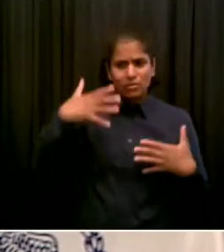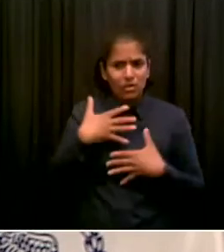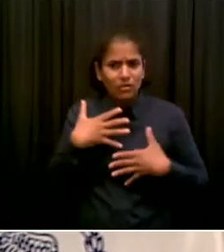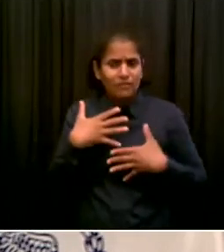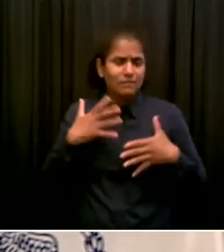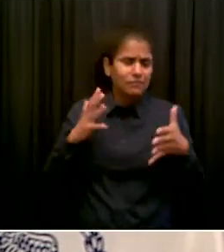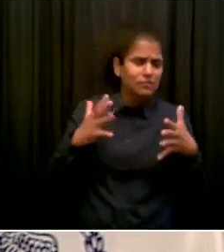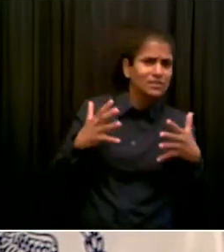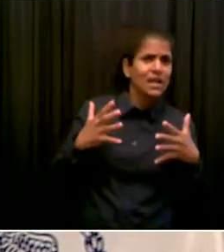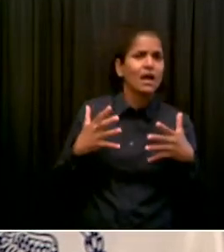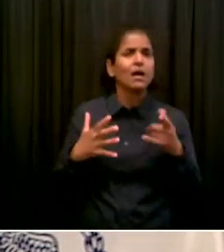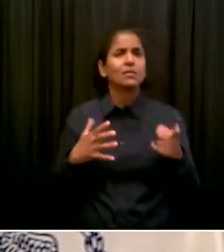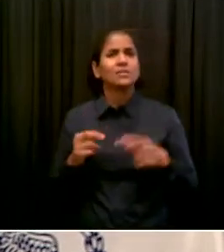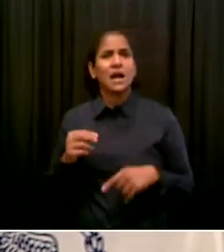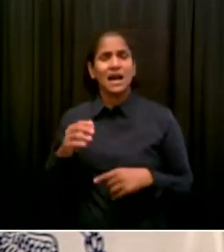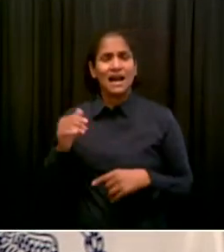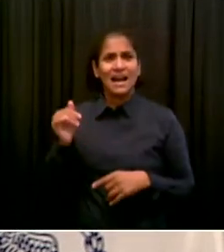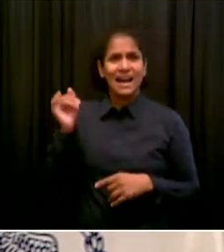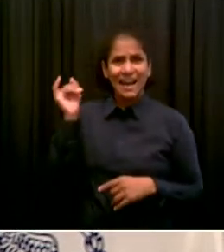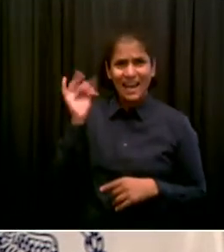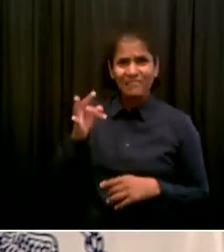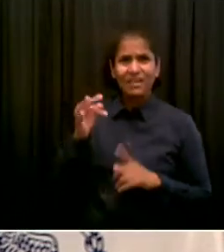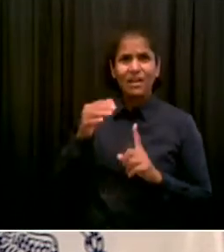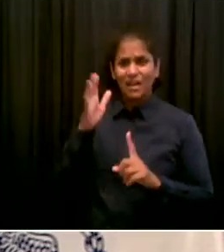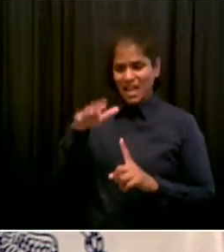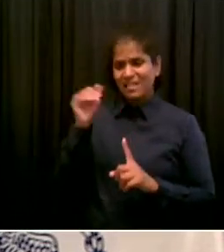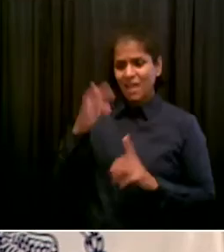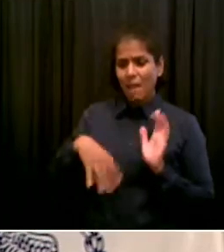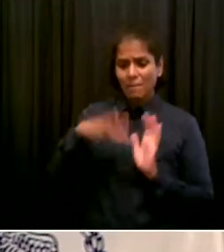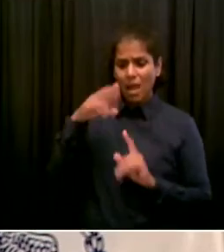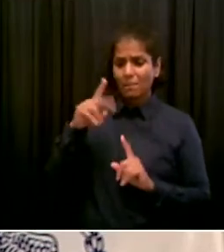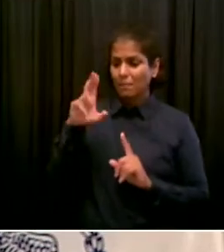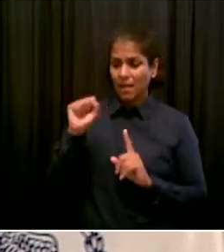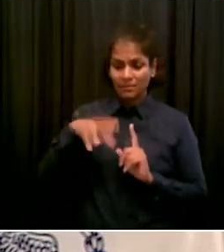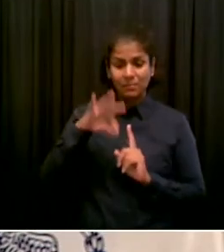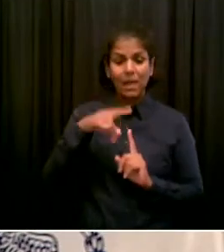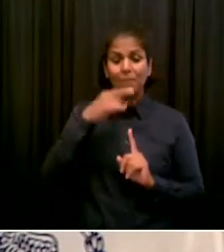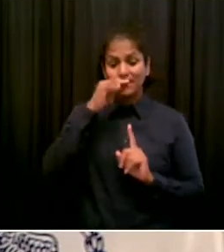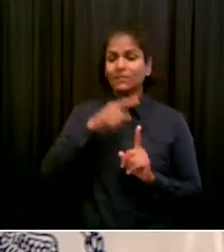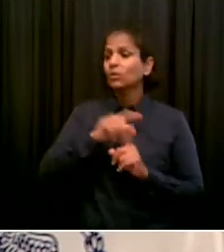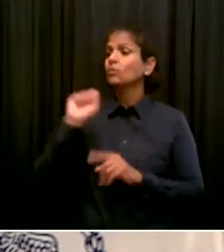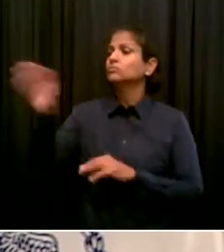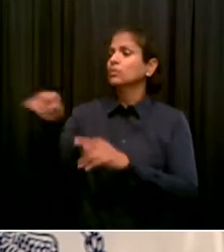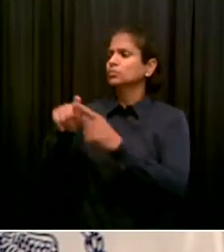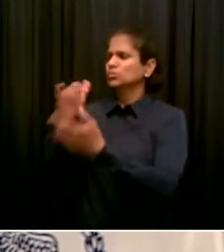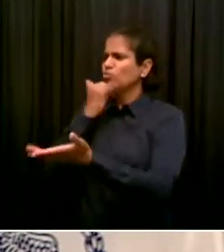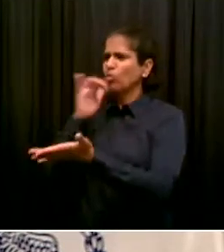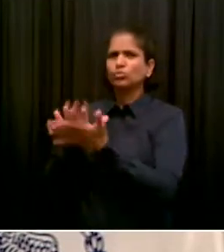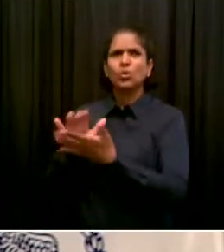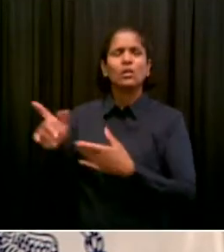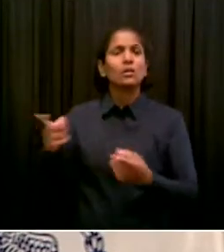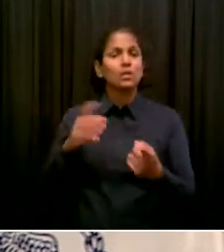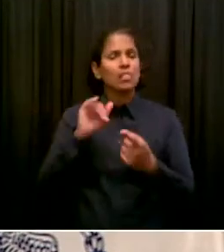EYTH ARE SUPPOSED TO BE PICKED